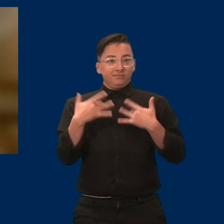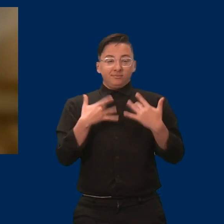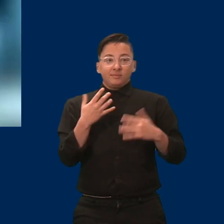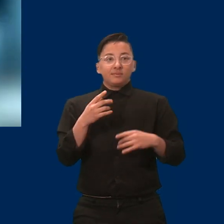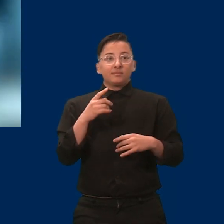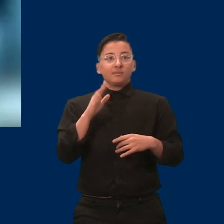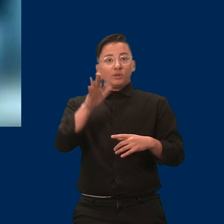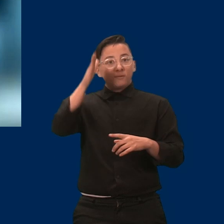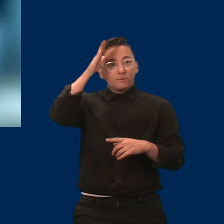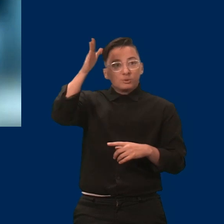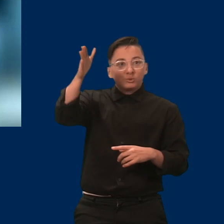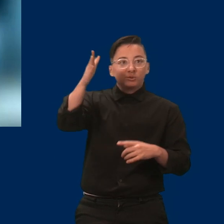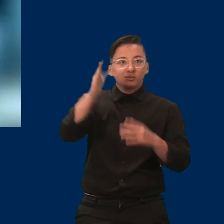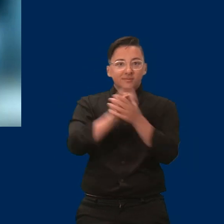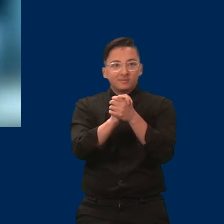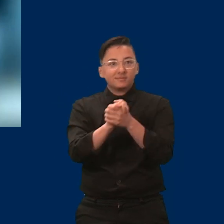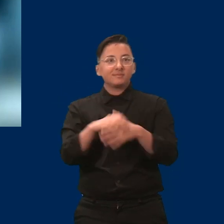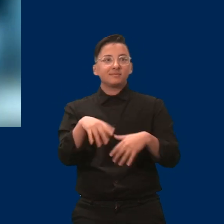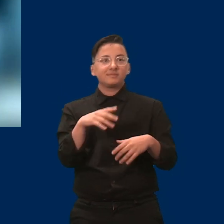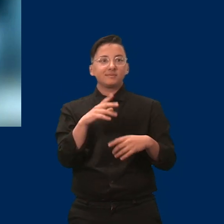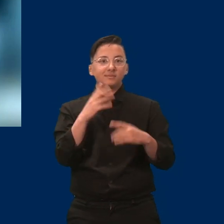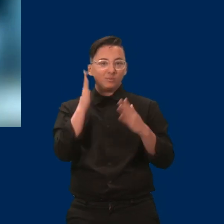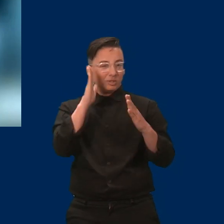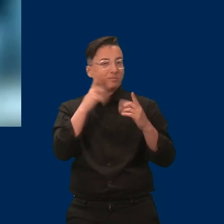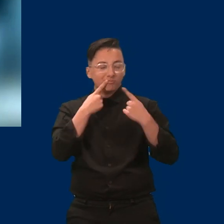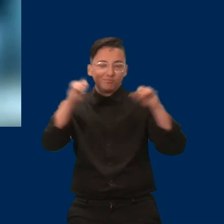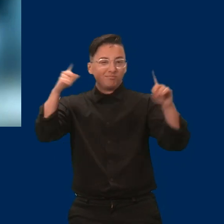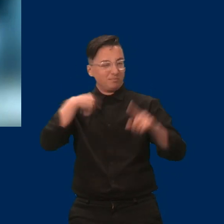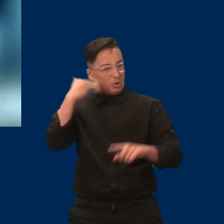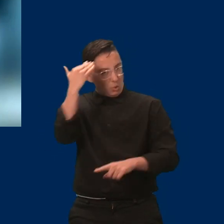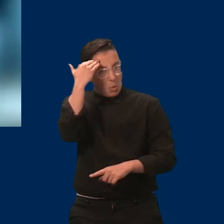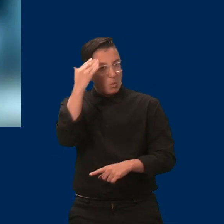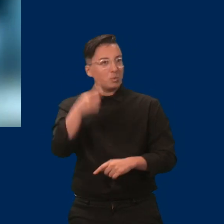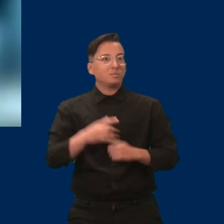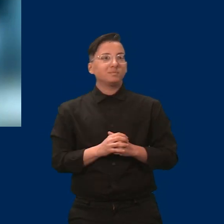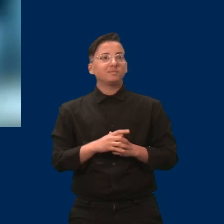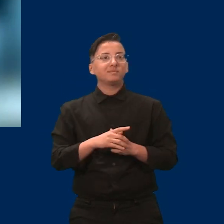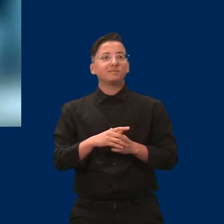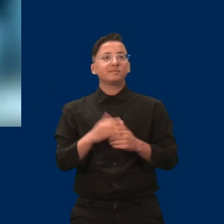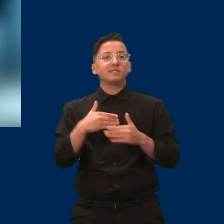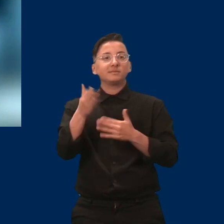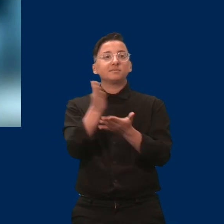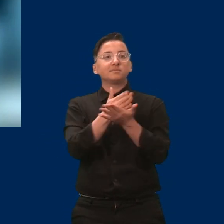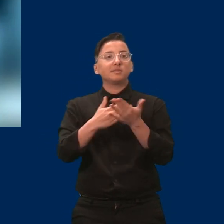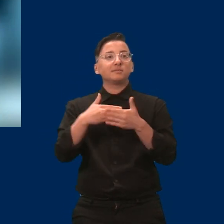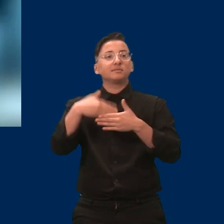And I want to move right along to our next segment, which is about home care workforce shortage,